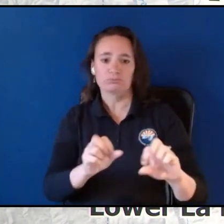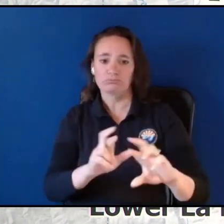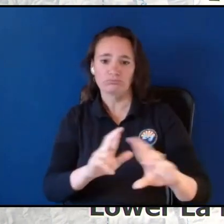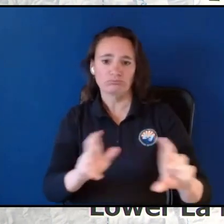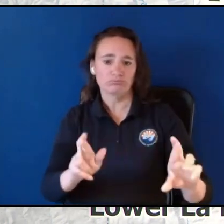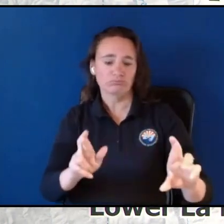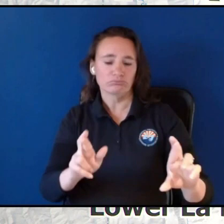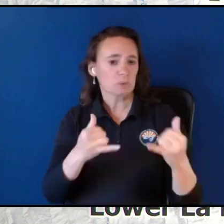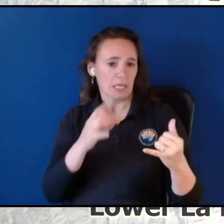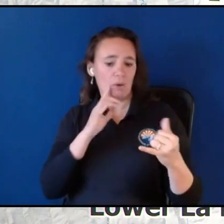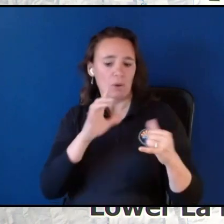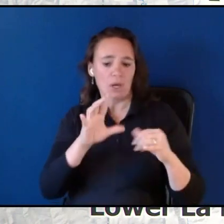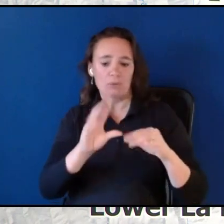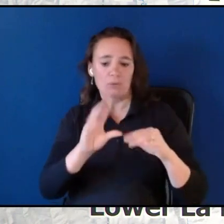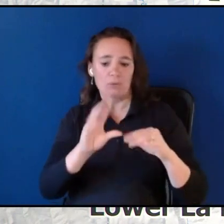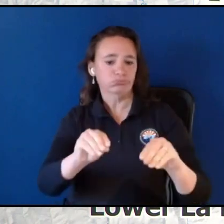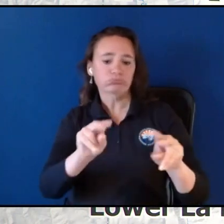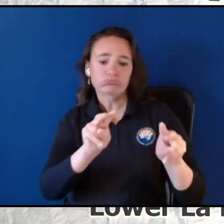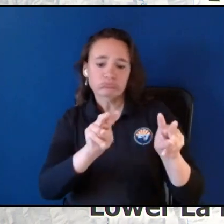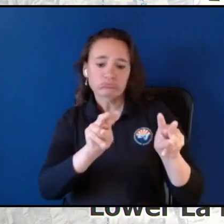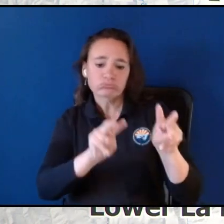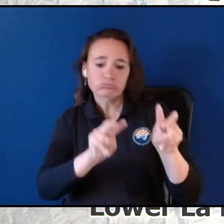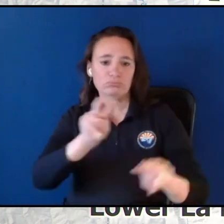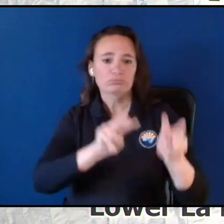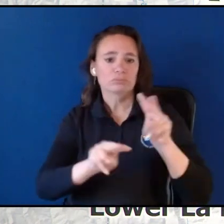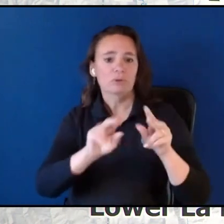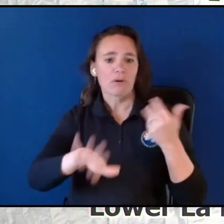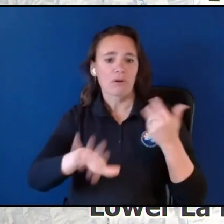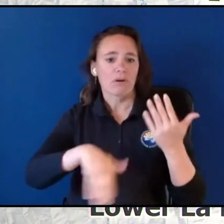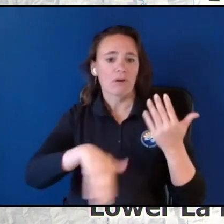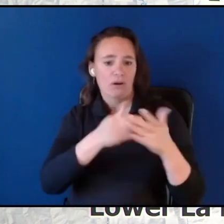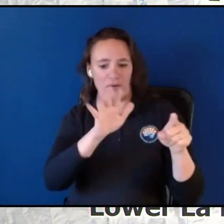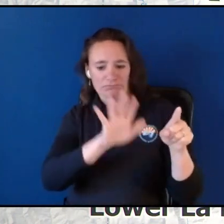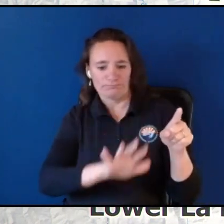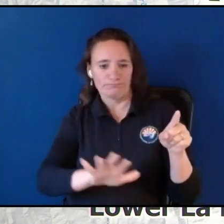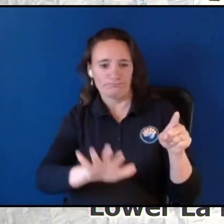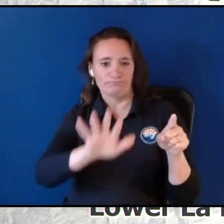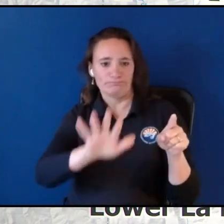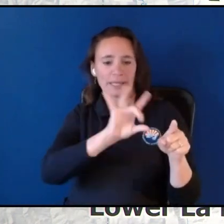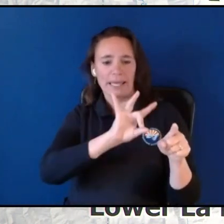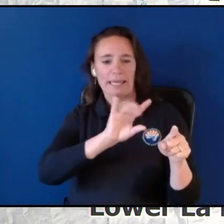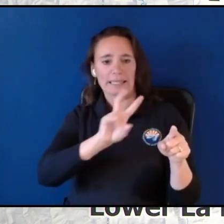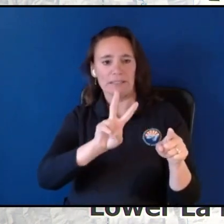patrol all of this 82 Alplha Road up to 203 into the Bull Creek area.